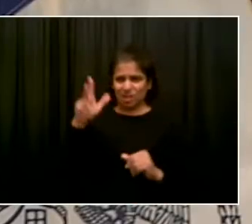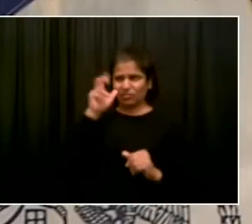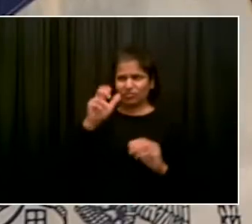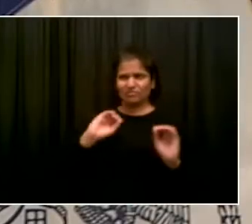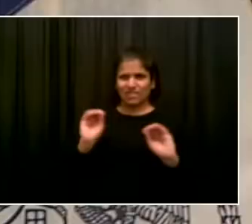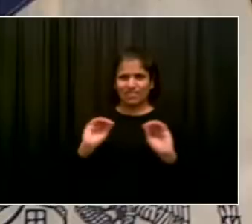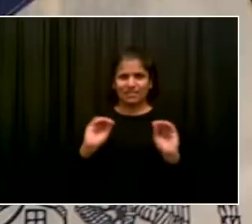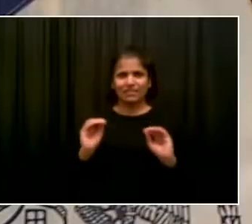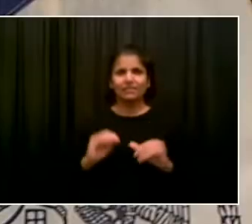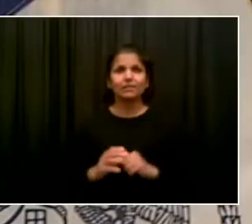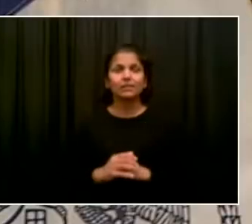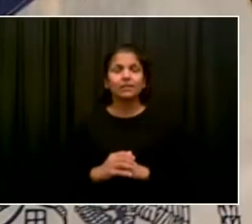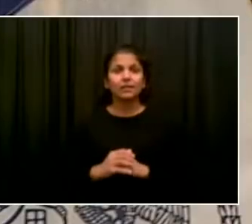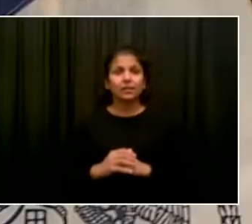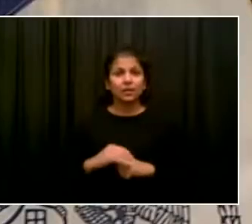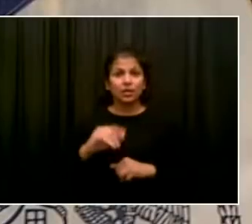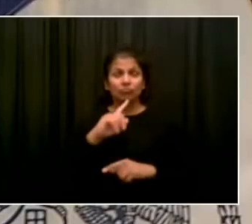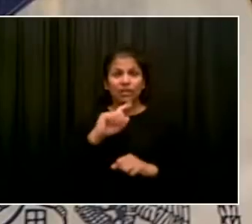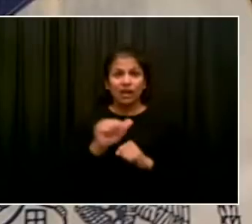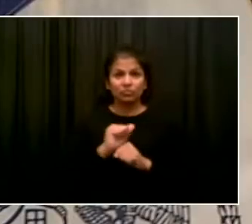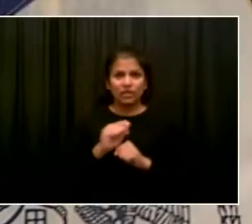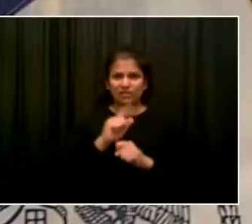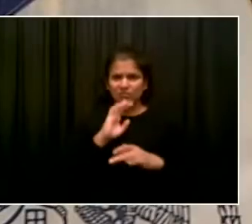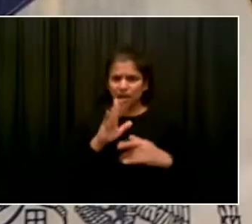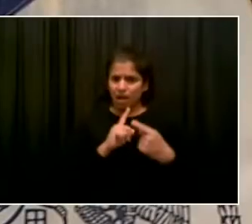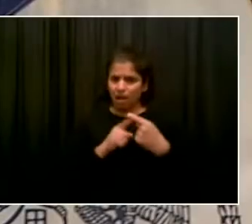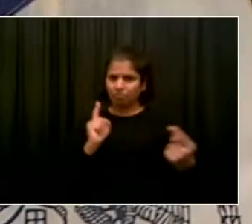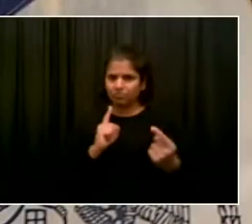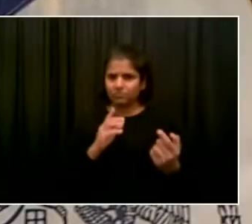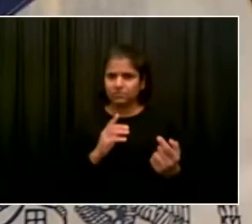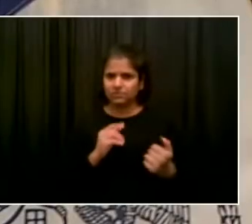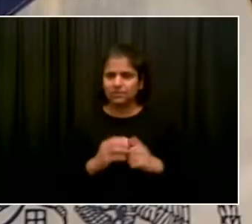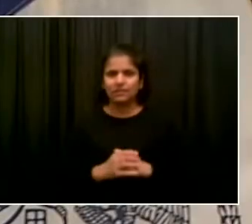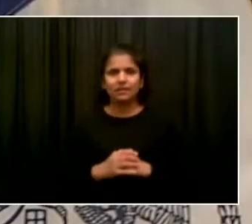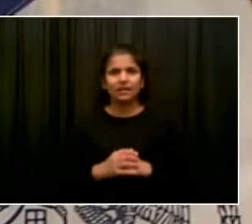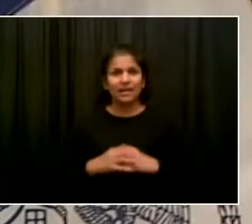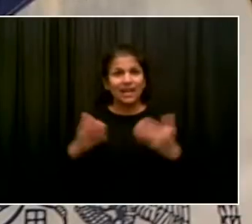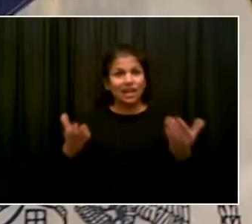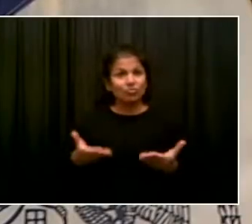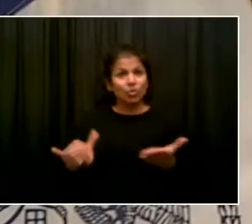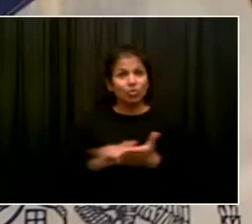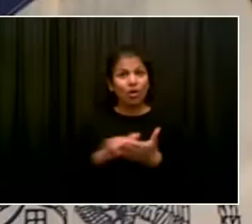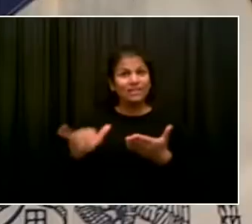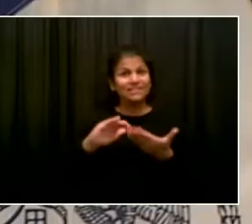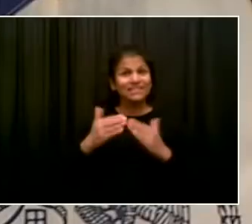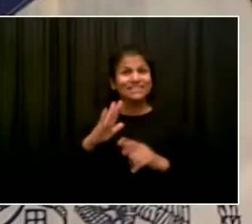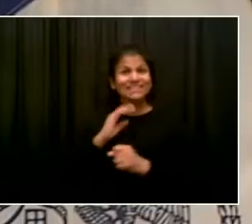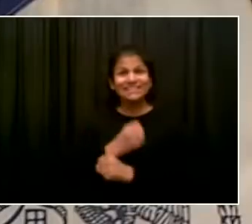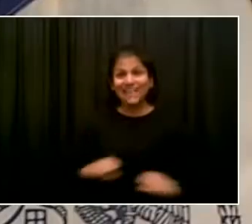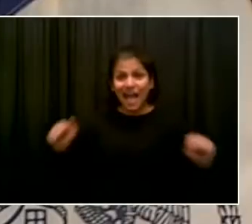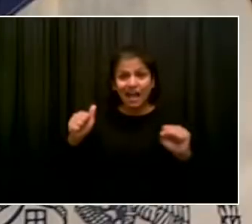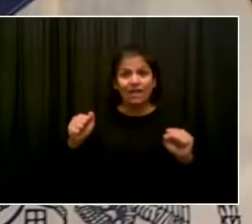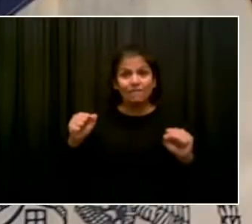BETWEEN THE MANDATES AND THE UNEMPLOYMENT RATE. IN CFAT I WOULD SAY IT'S THE